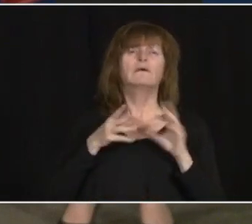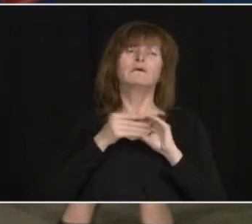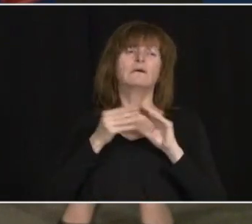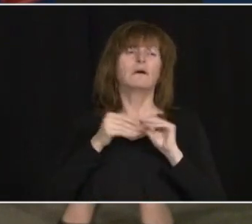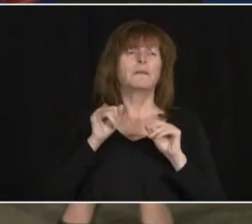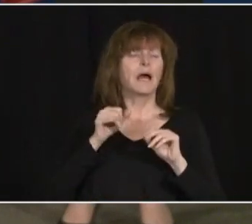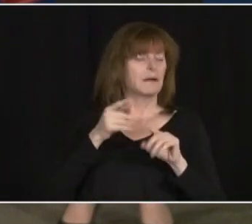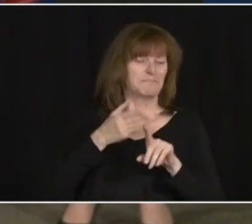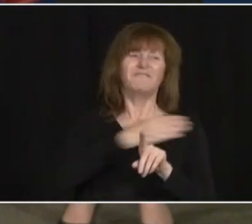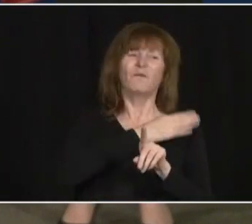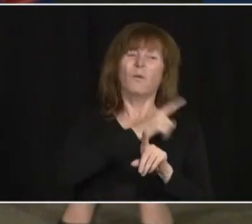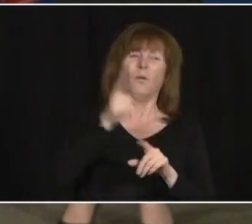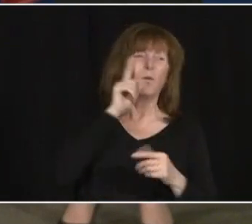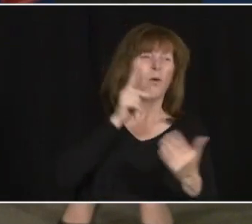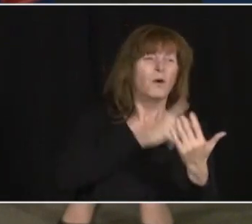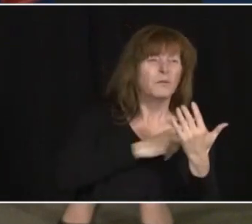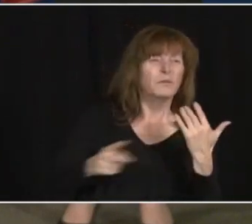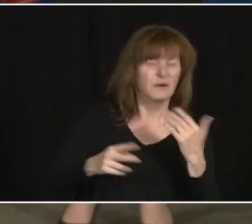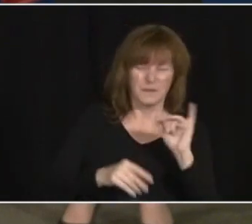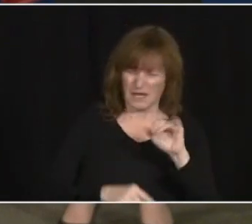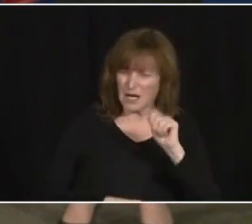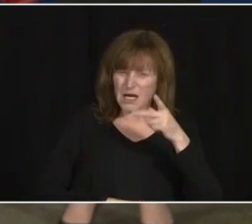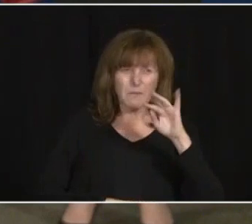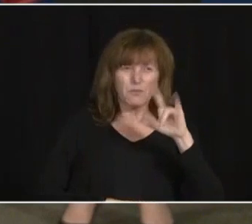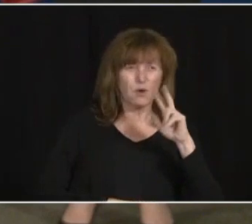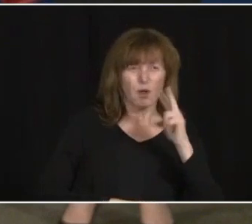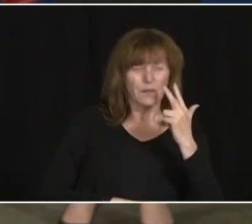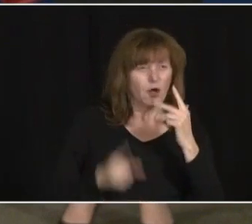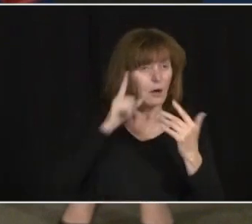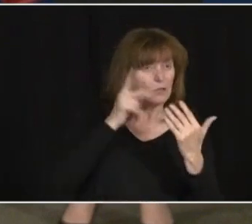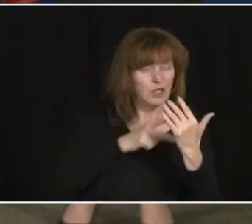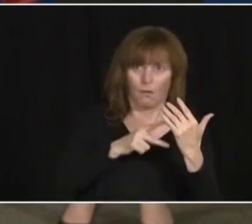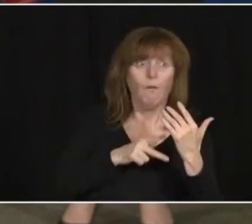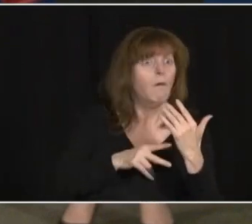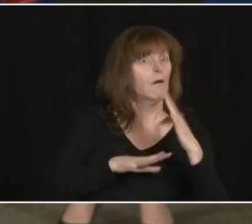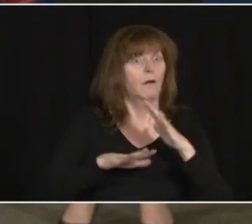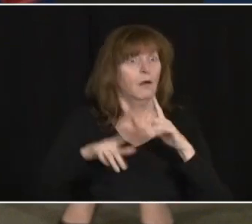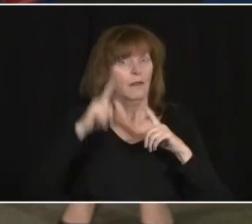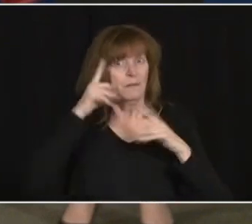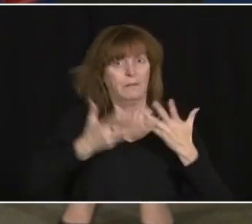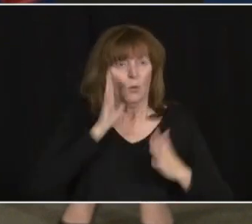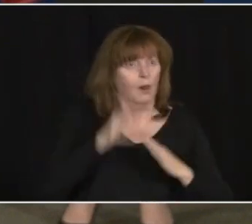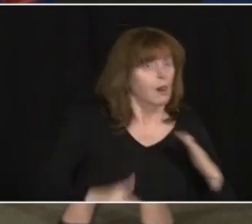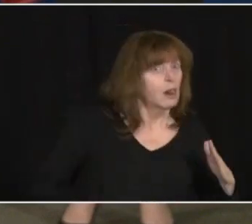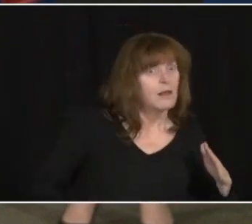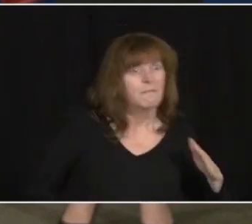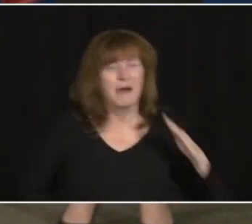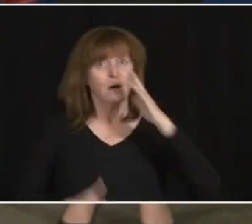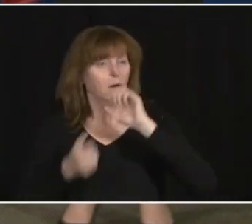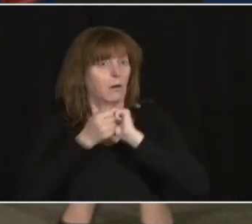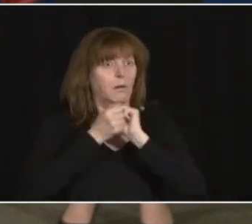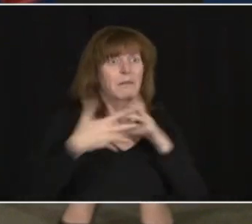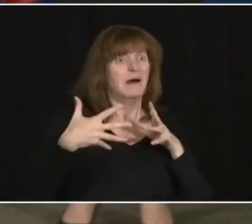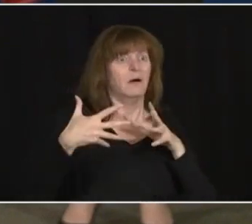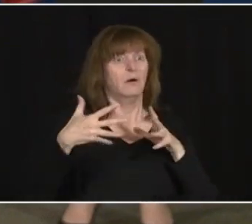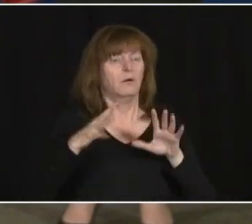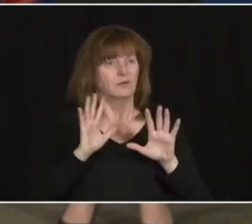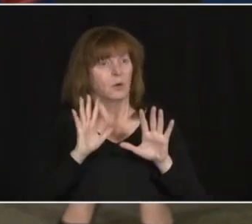out of -- you know any kind of complacency. And forced people to consider the consequences and took action. And that's why we are in the